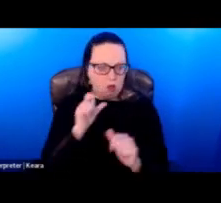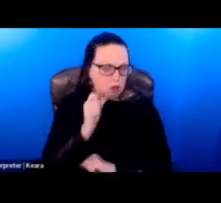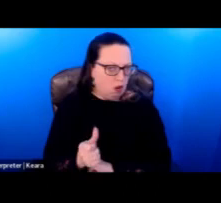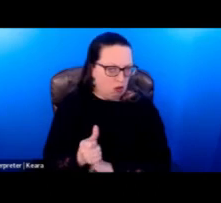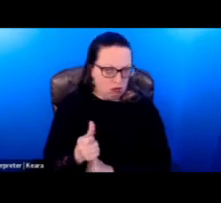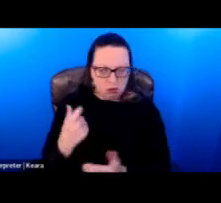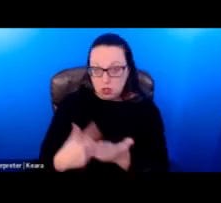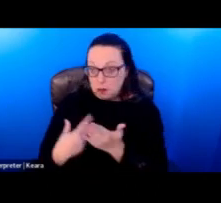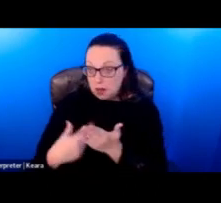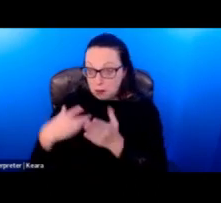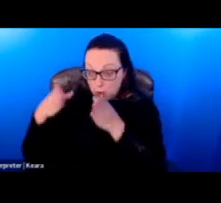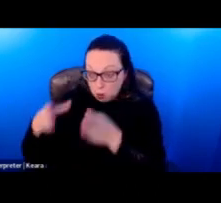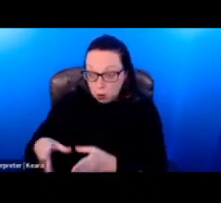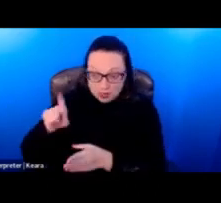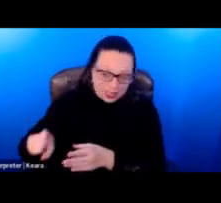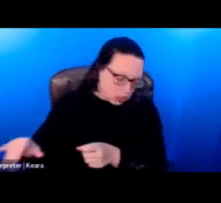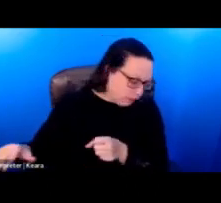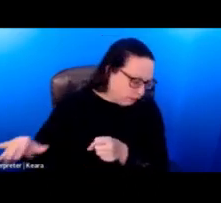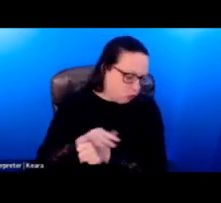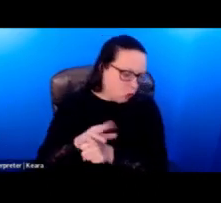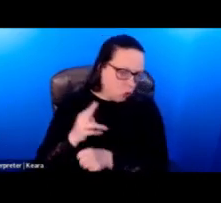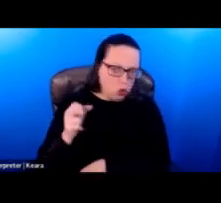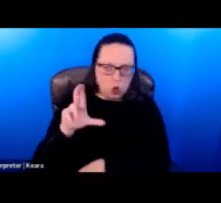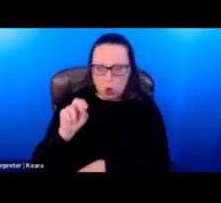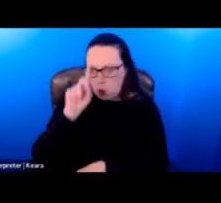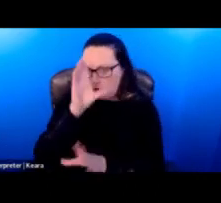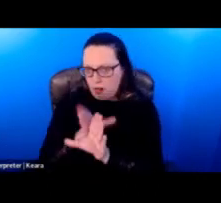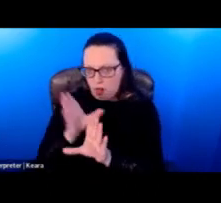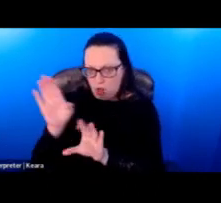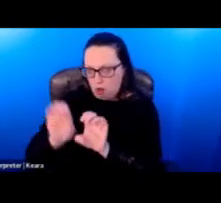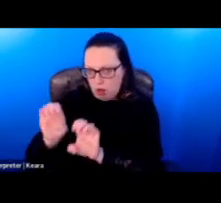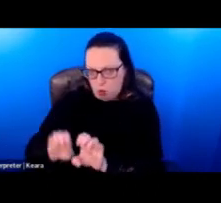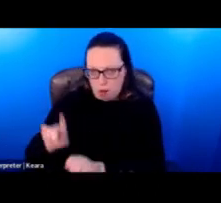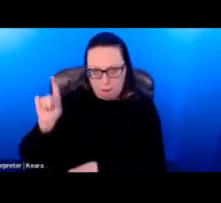full neuropsychological evaluation. And then there are times where other alternatives